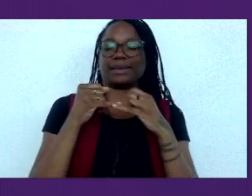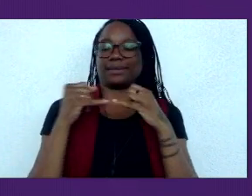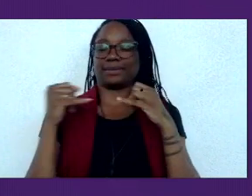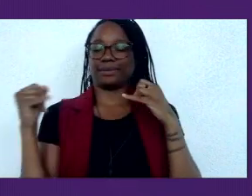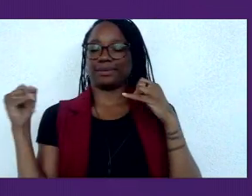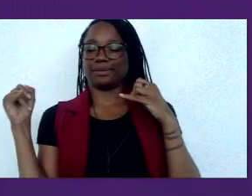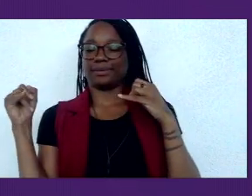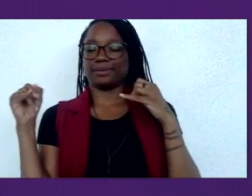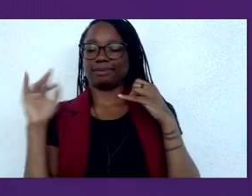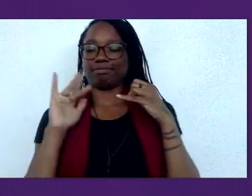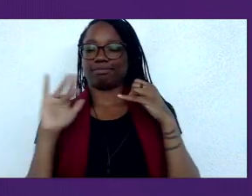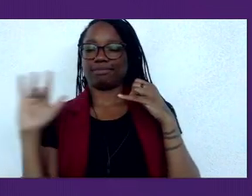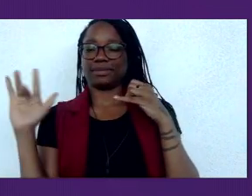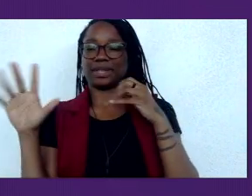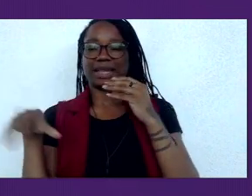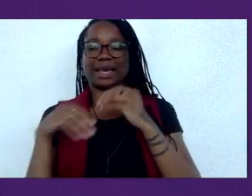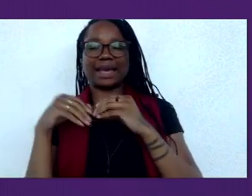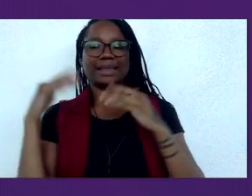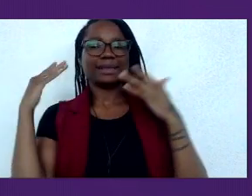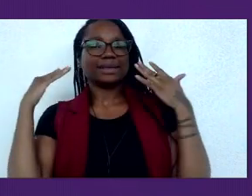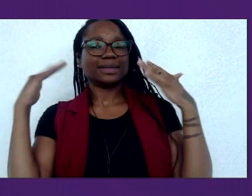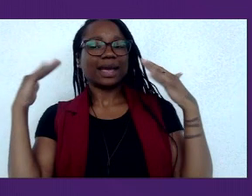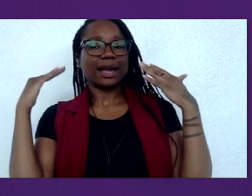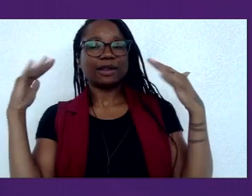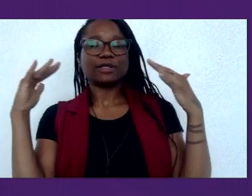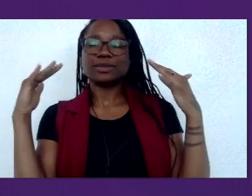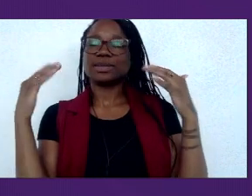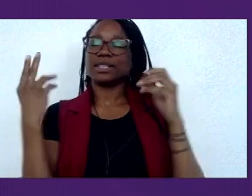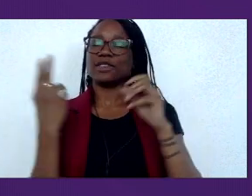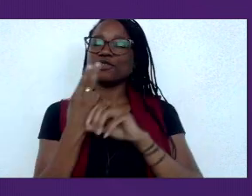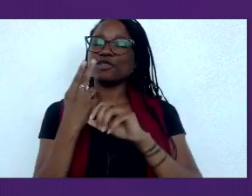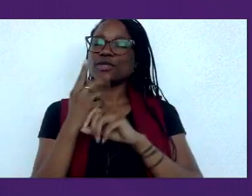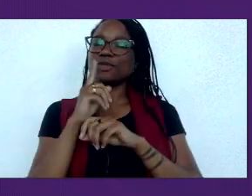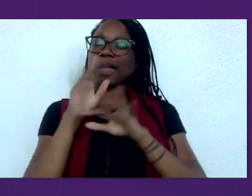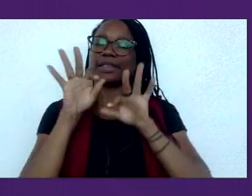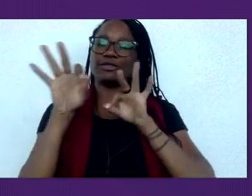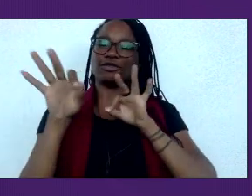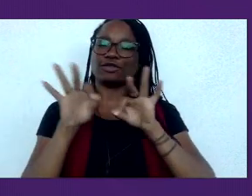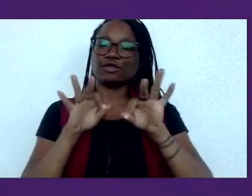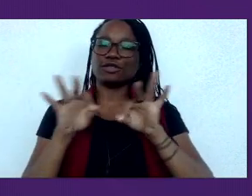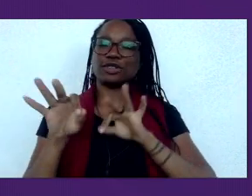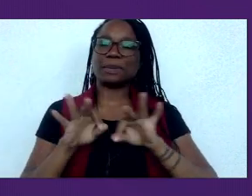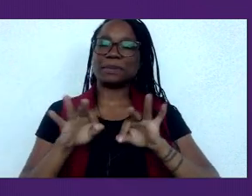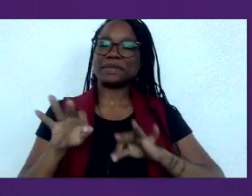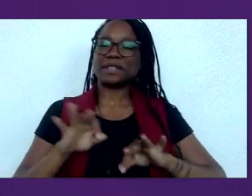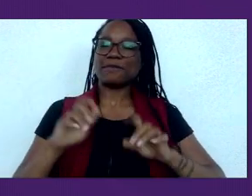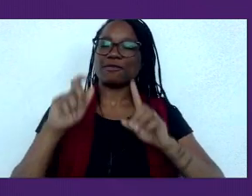vivid imagery to show the reader the joy of where you are from rather than